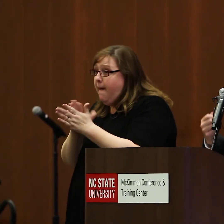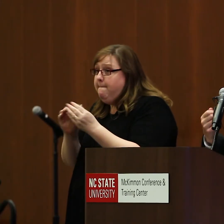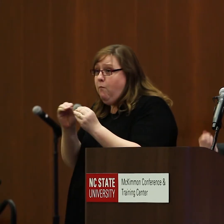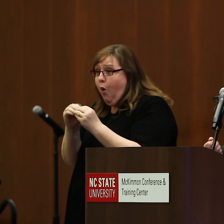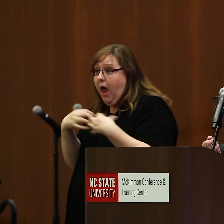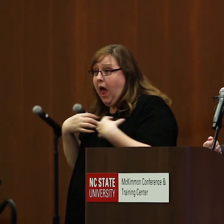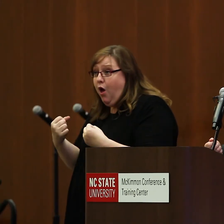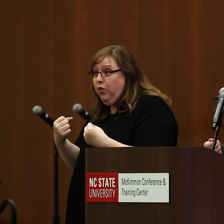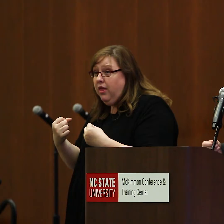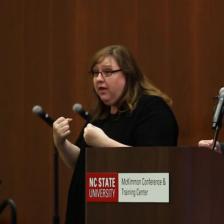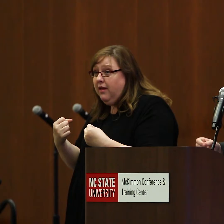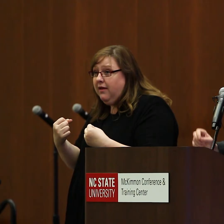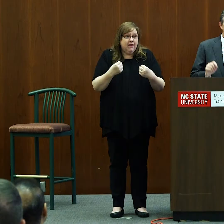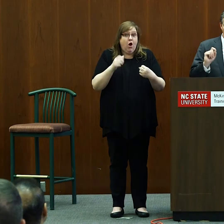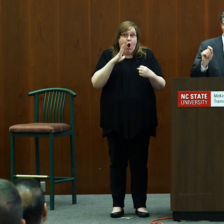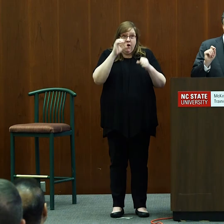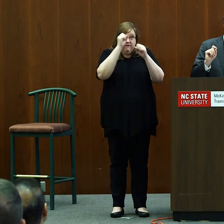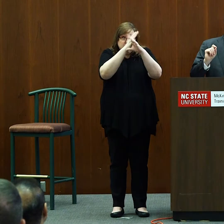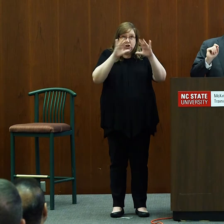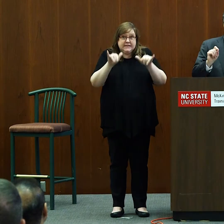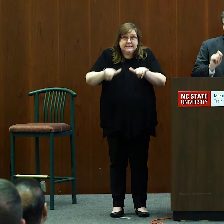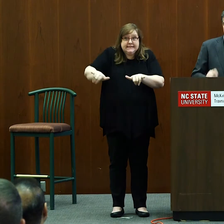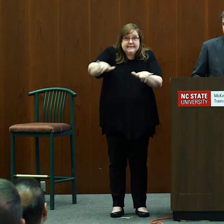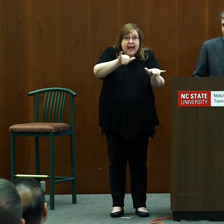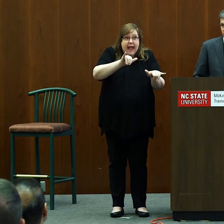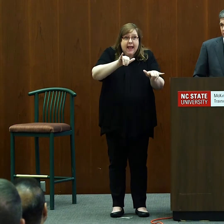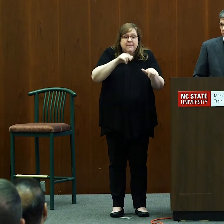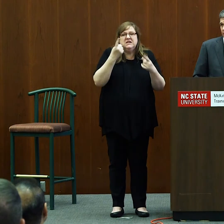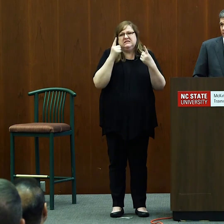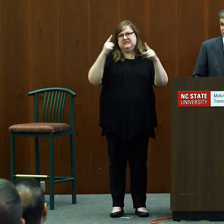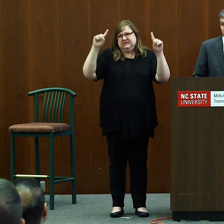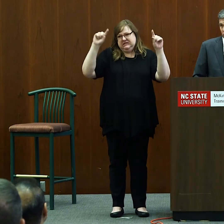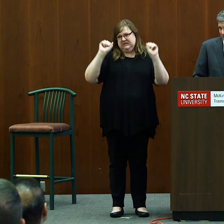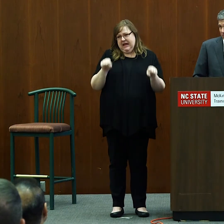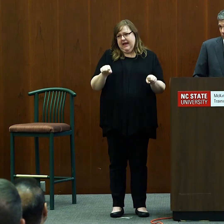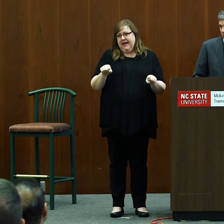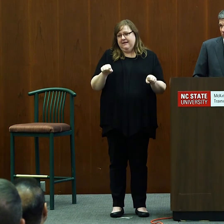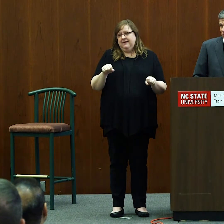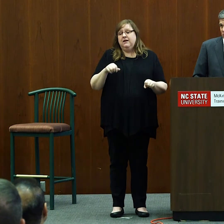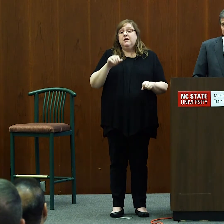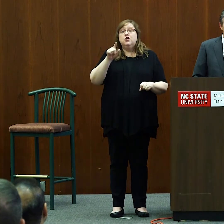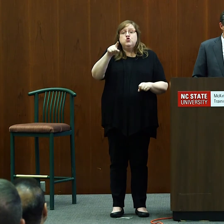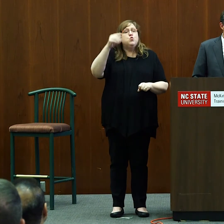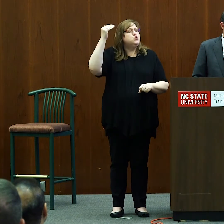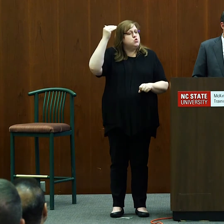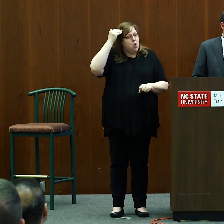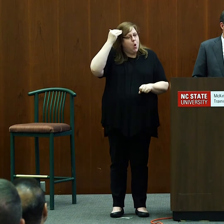succeed. Know that your Governor is grateful for your service.